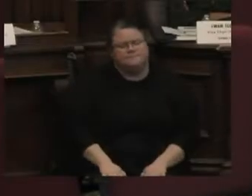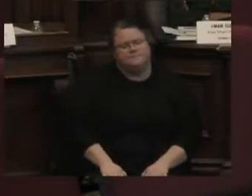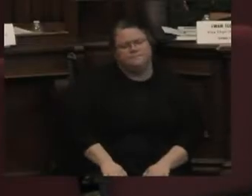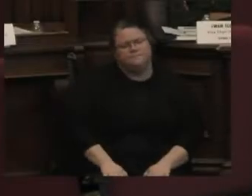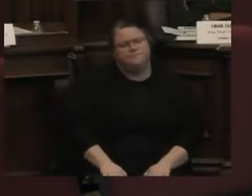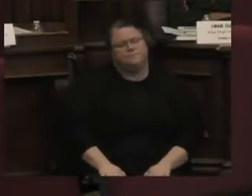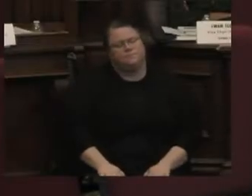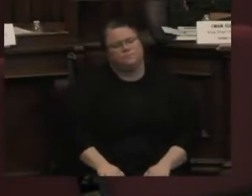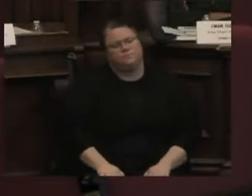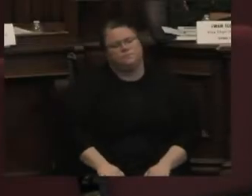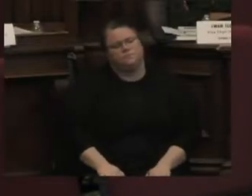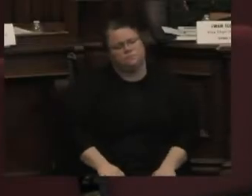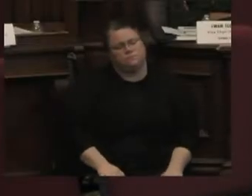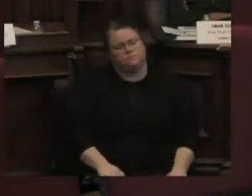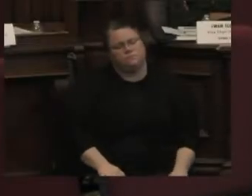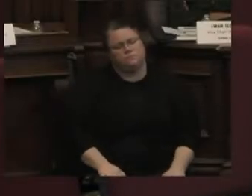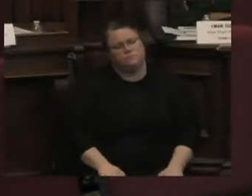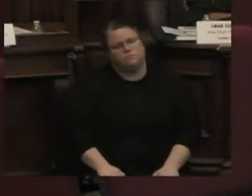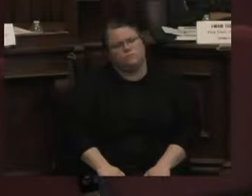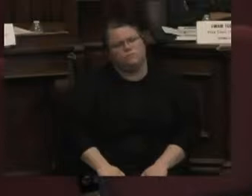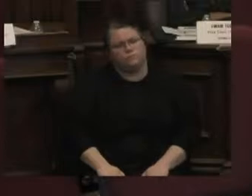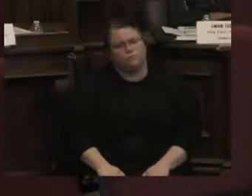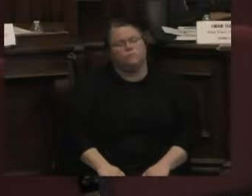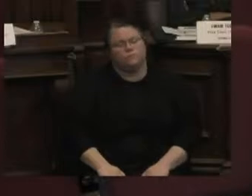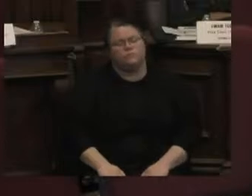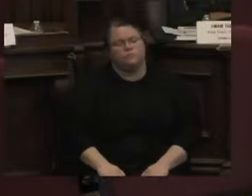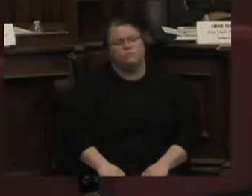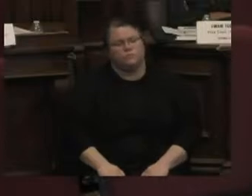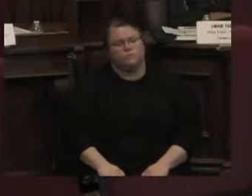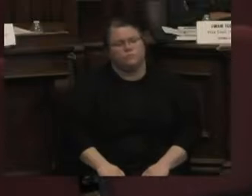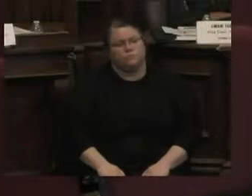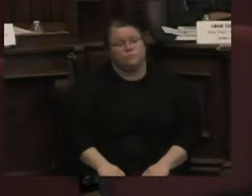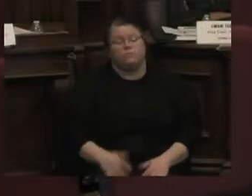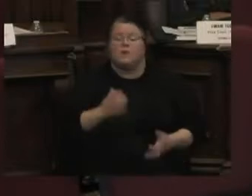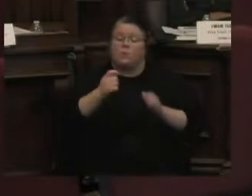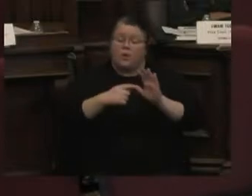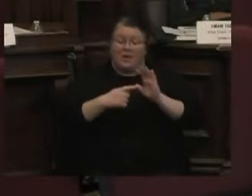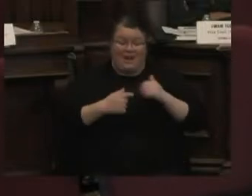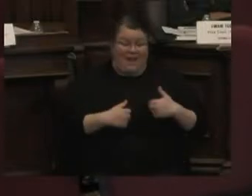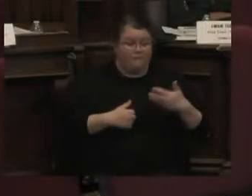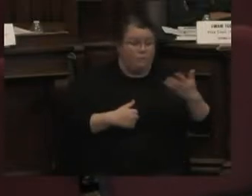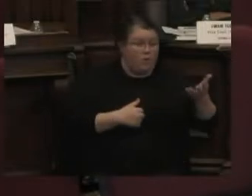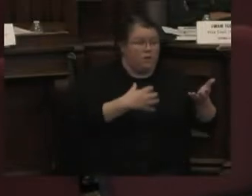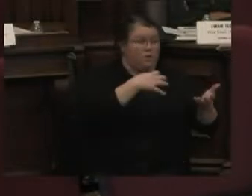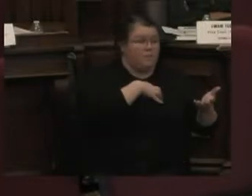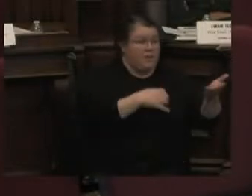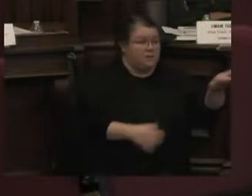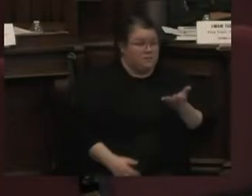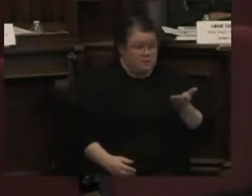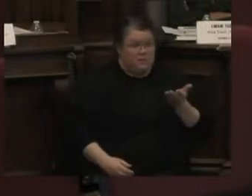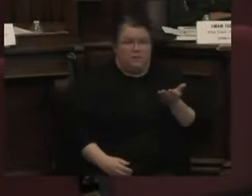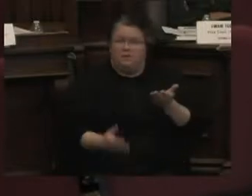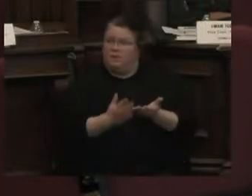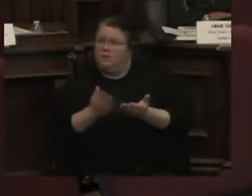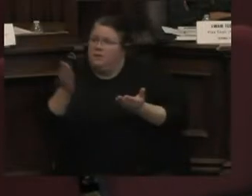individualized complaints where we would have a an